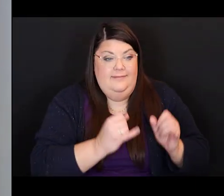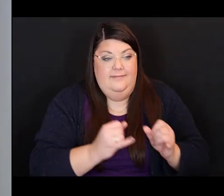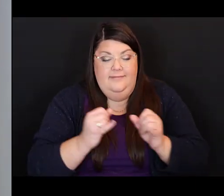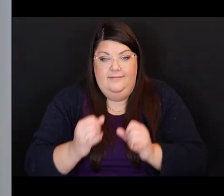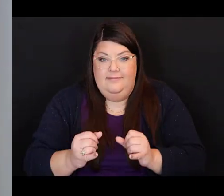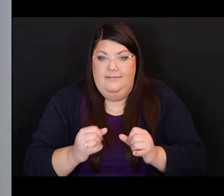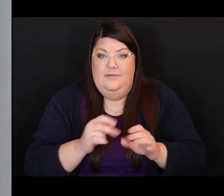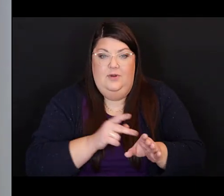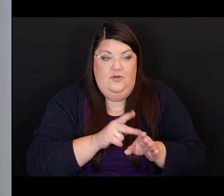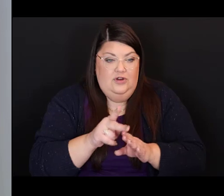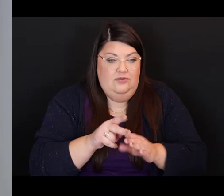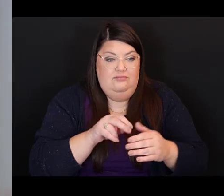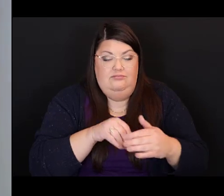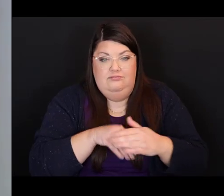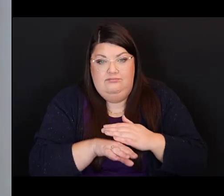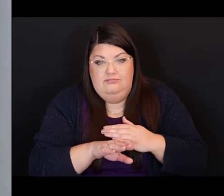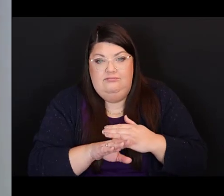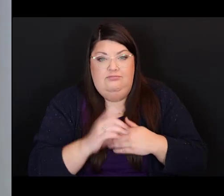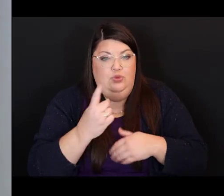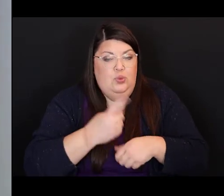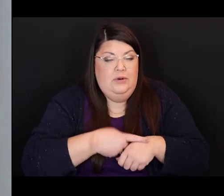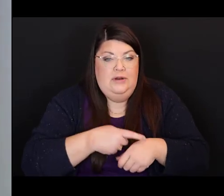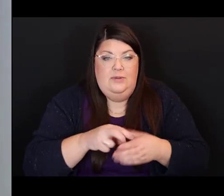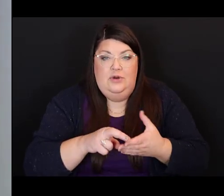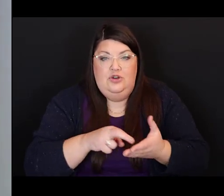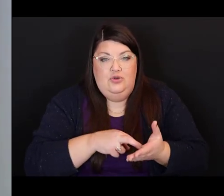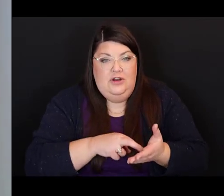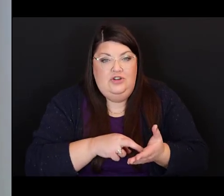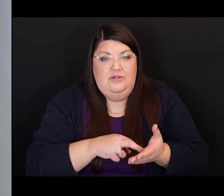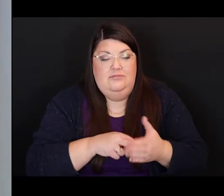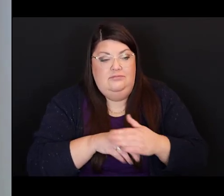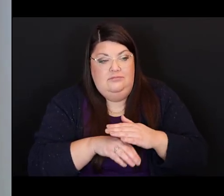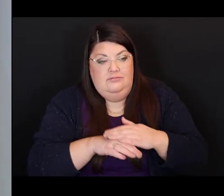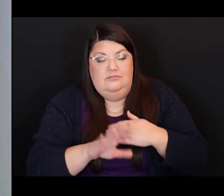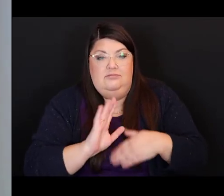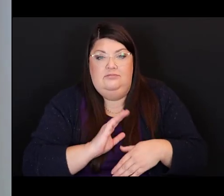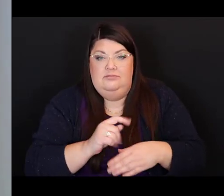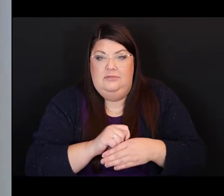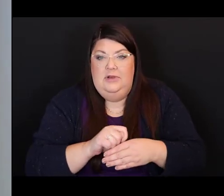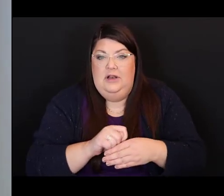professionals, can go on just a one-time registration in order to access our training and